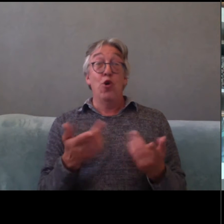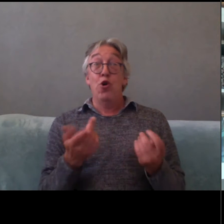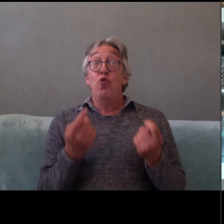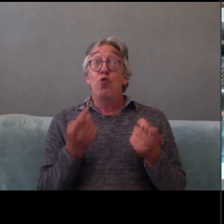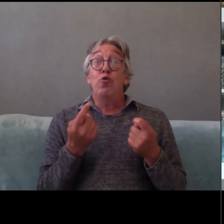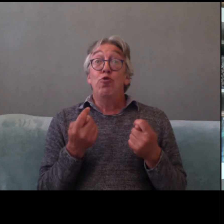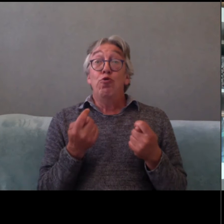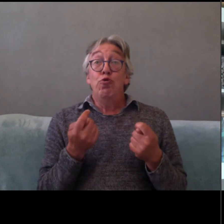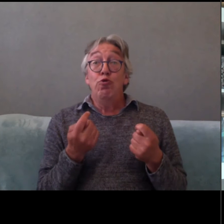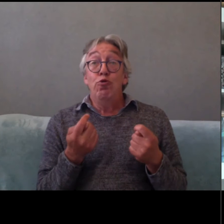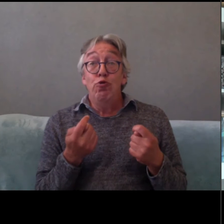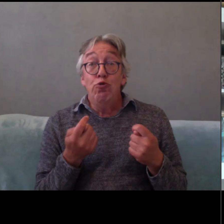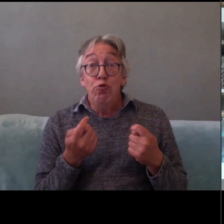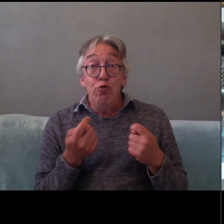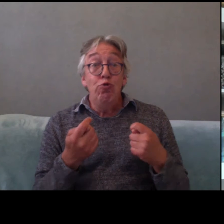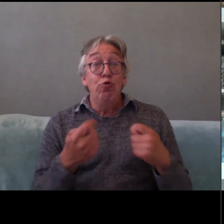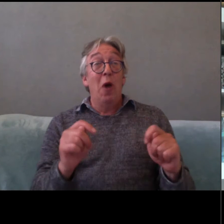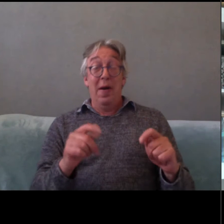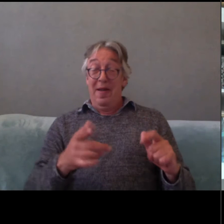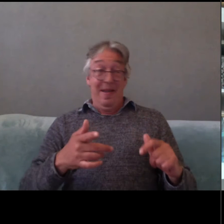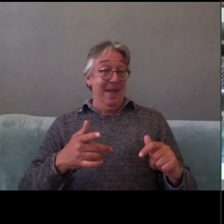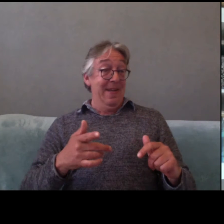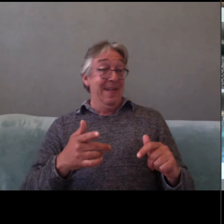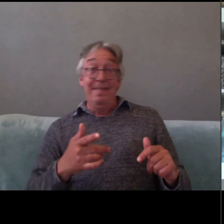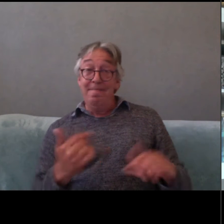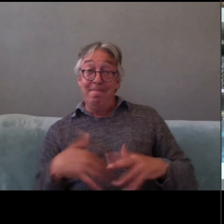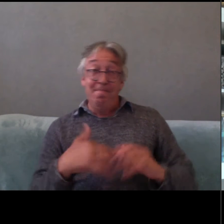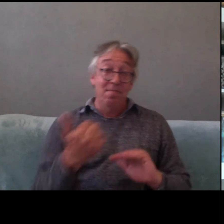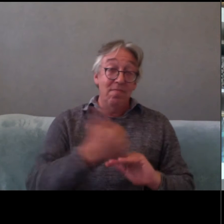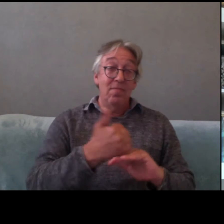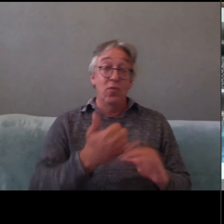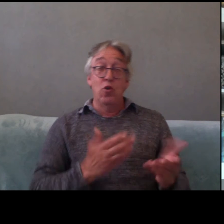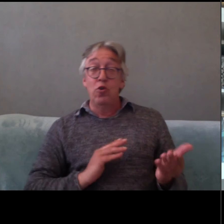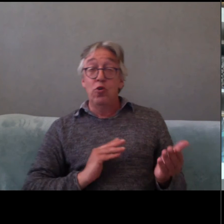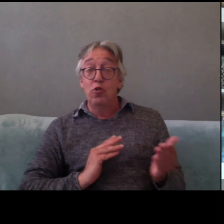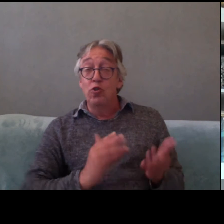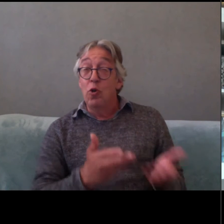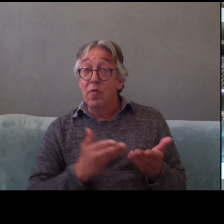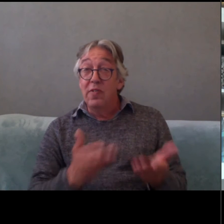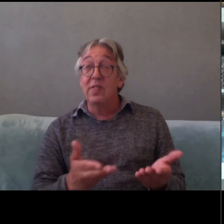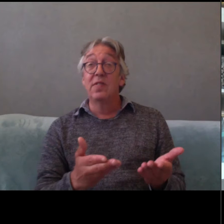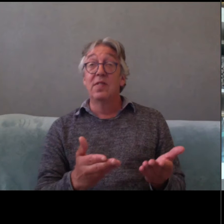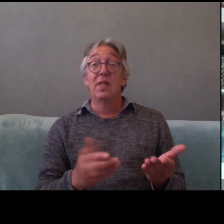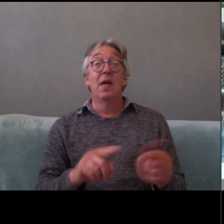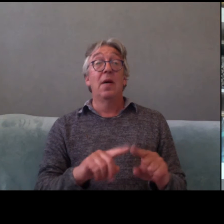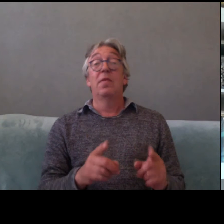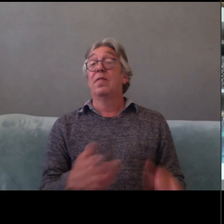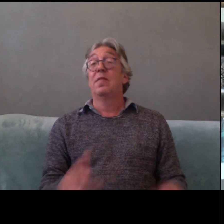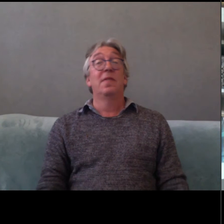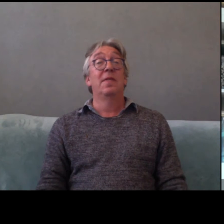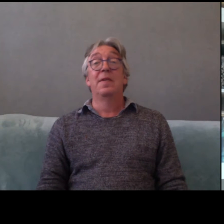preparing three or four every week. Everybody knows about us.